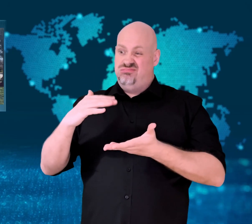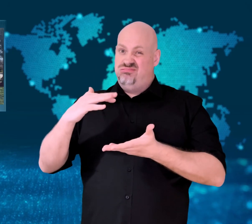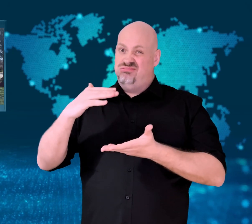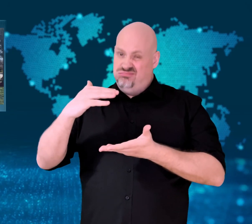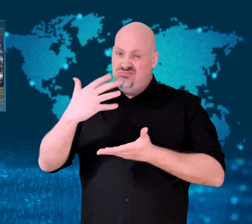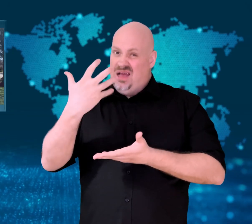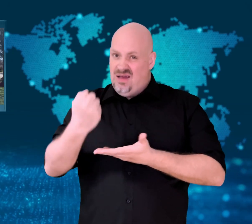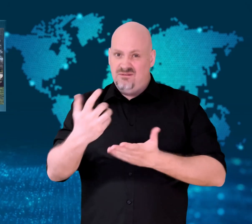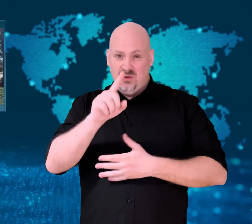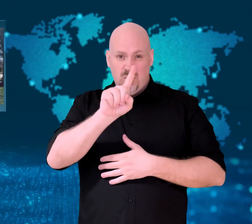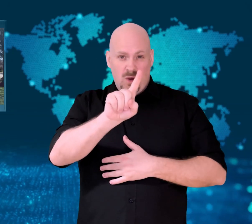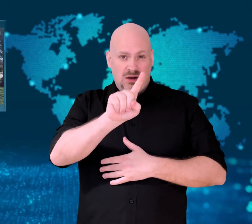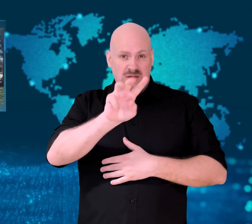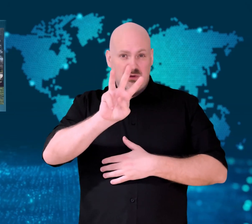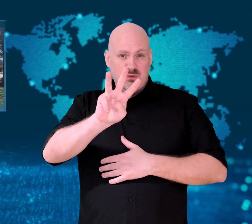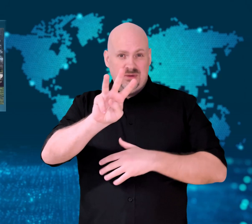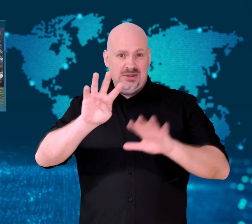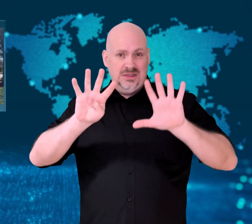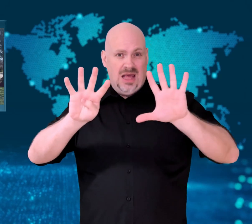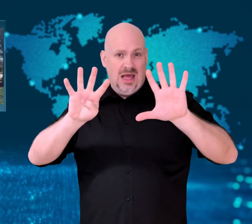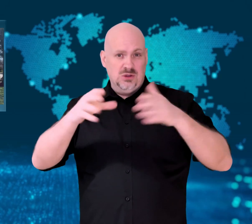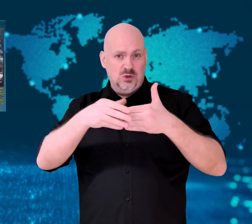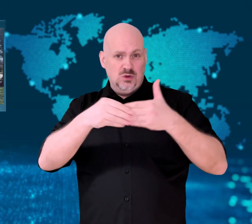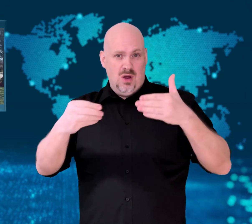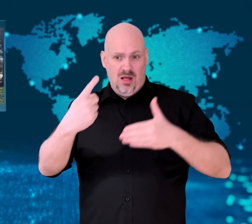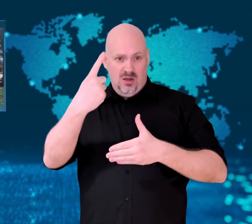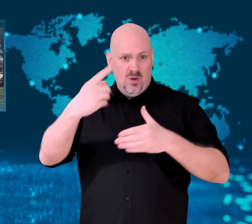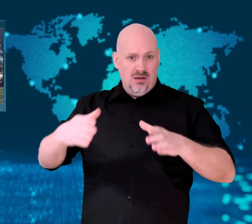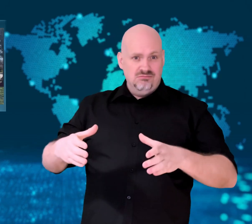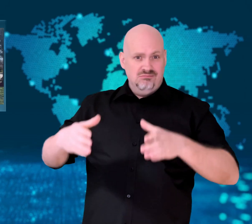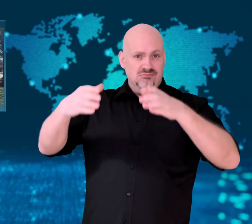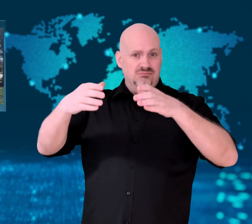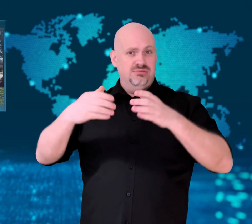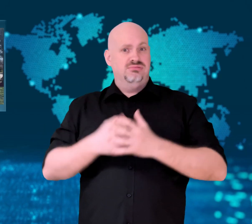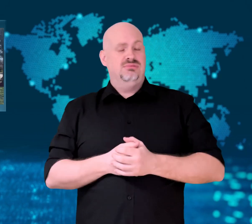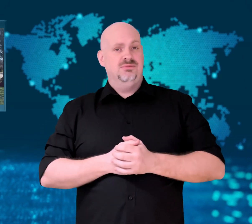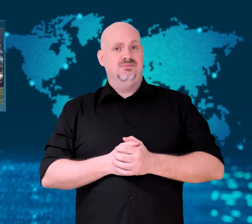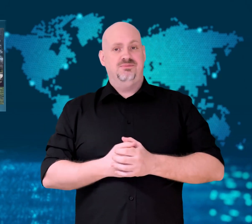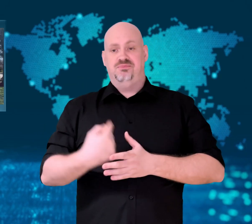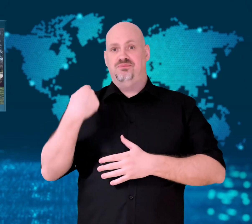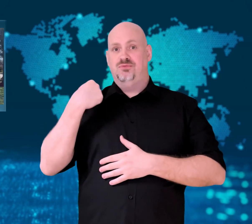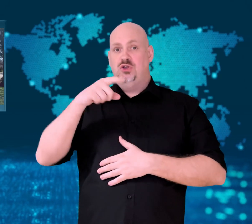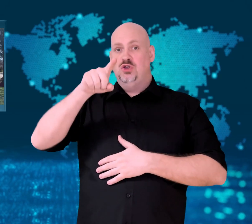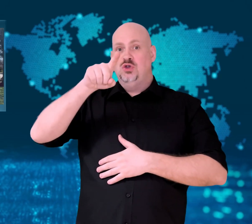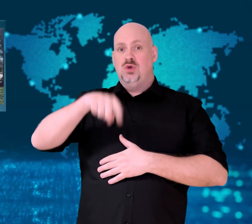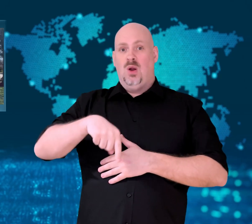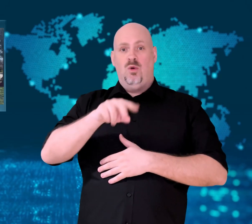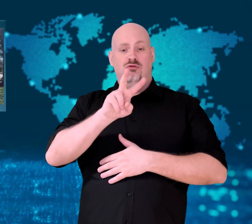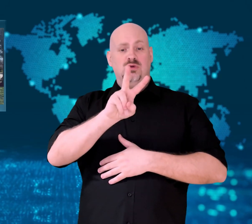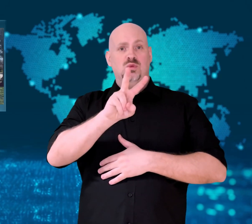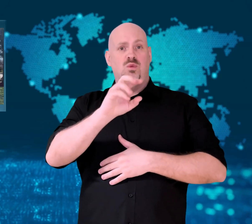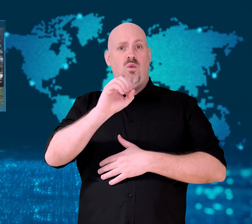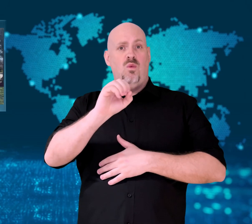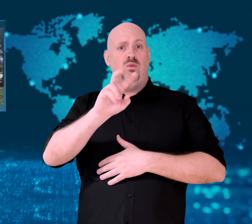In January of 2020, oil sold for $65 per barrel.